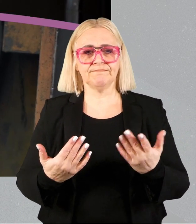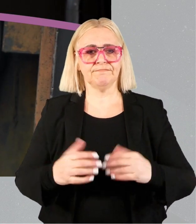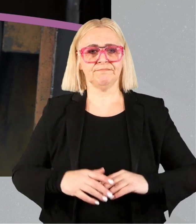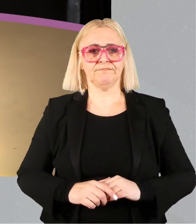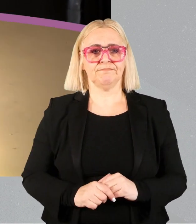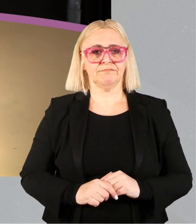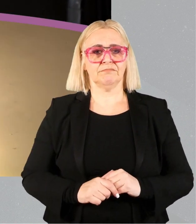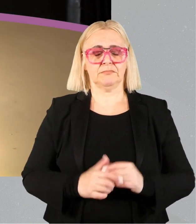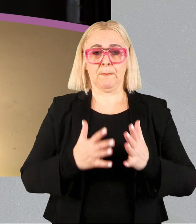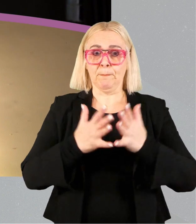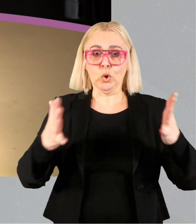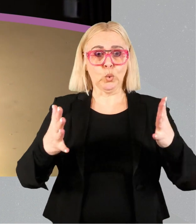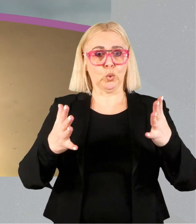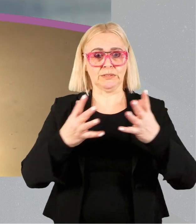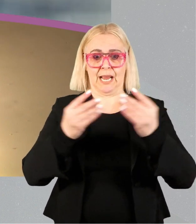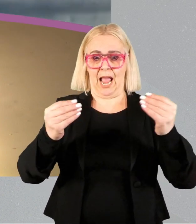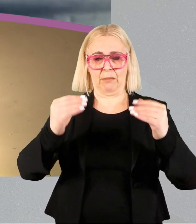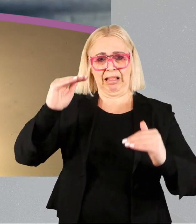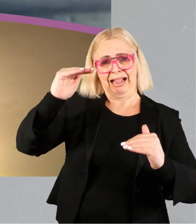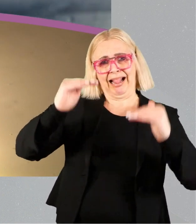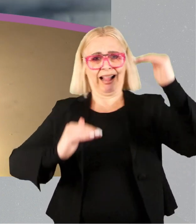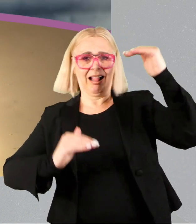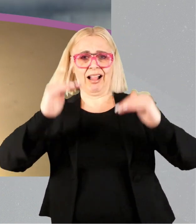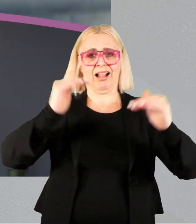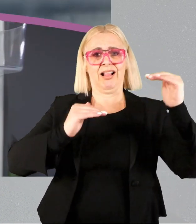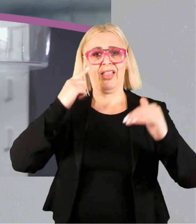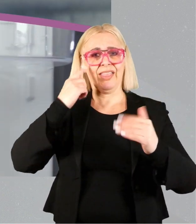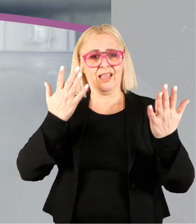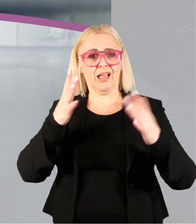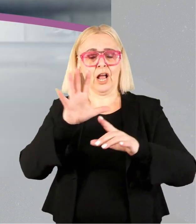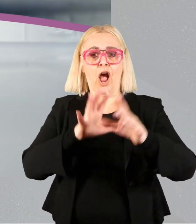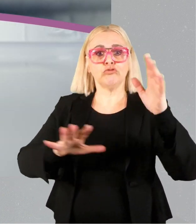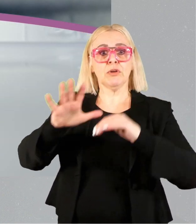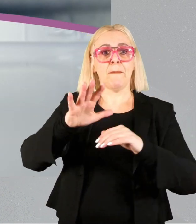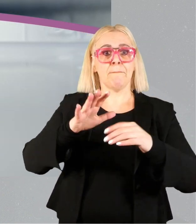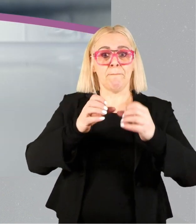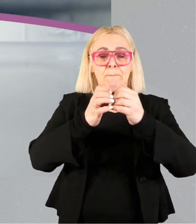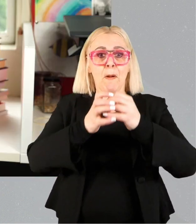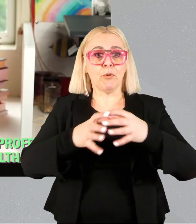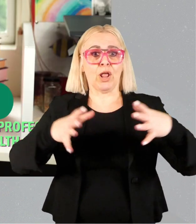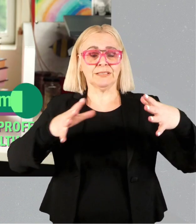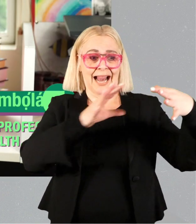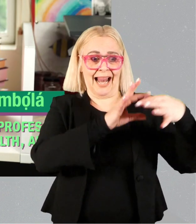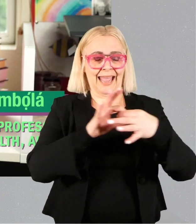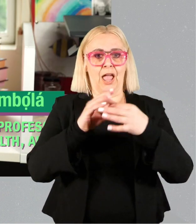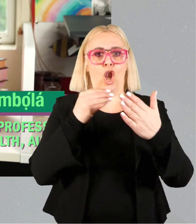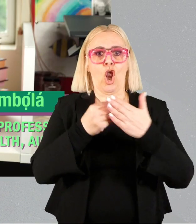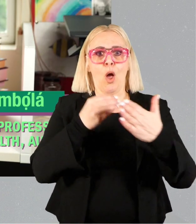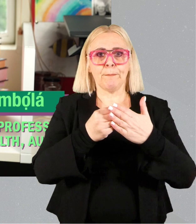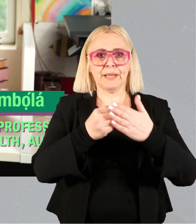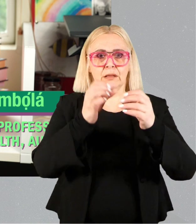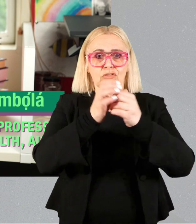So there is this vast inequality. Think about how much of human capital a large